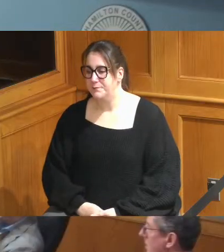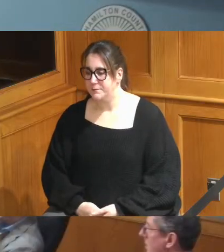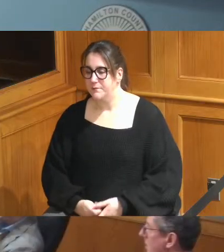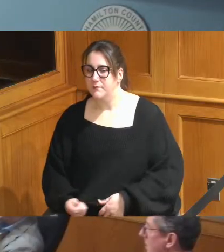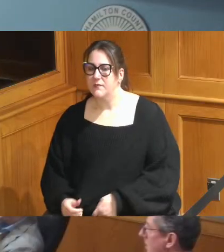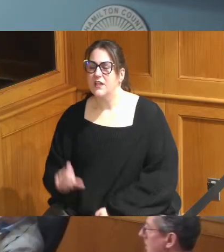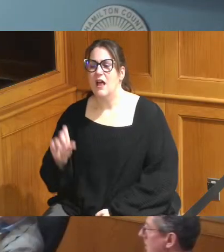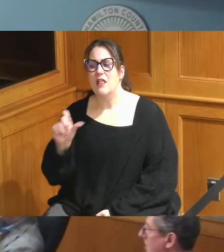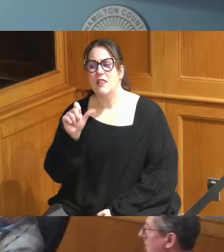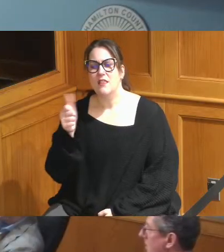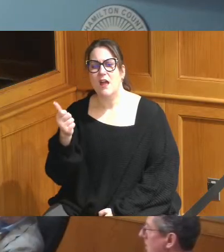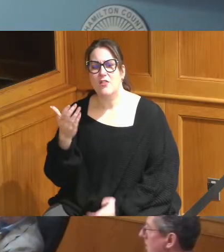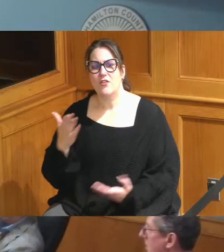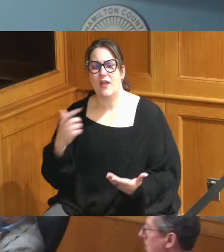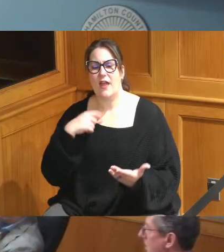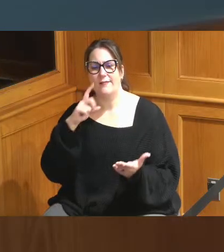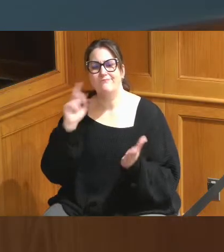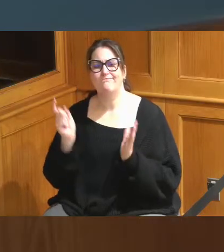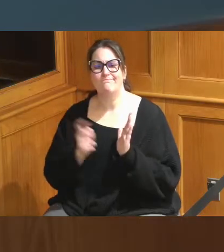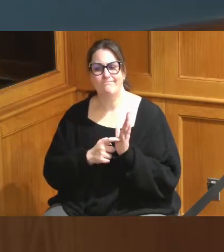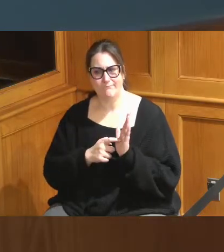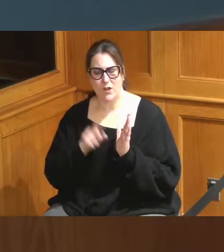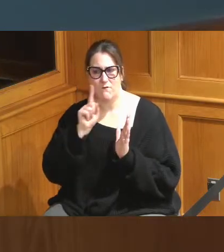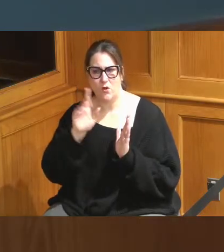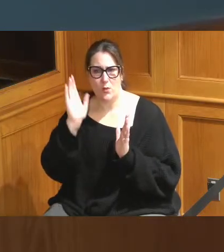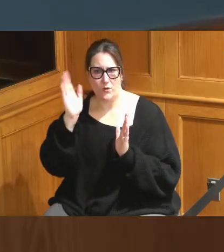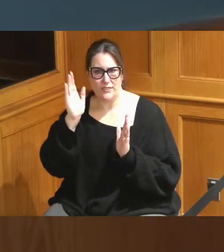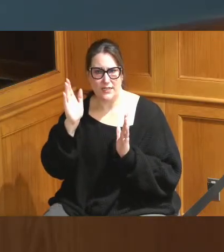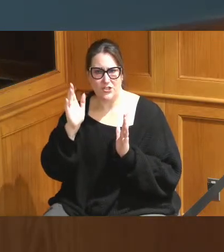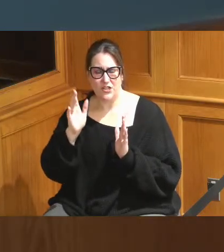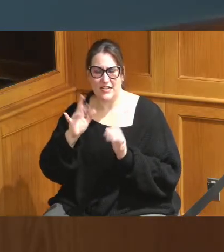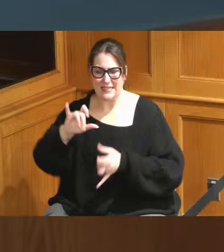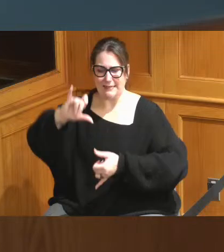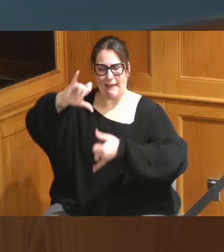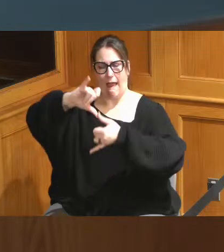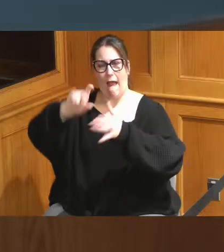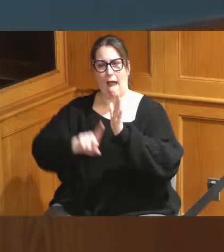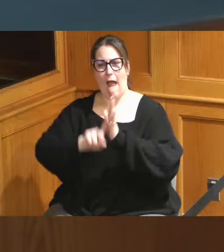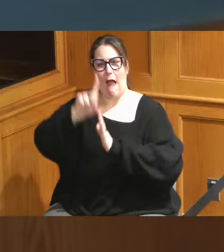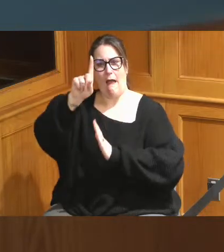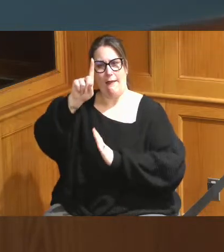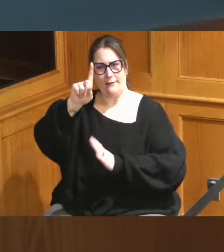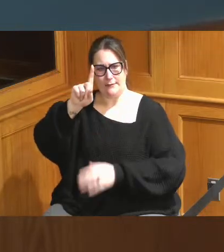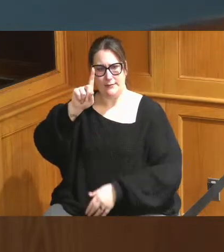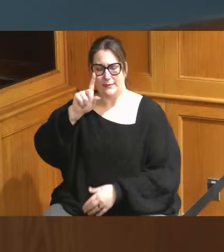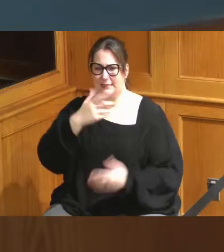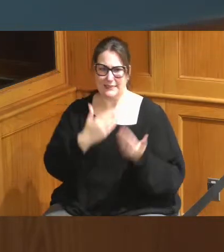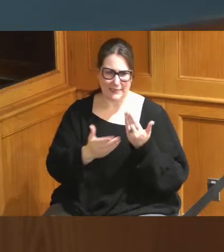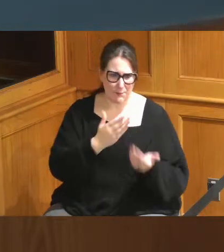strikes me about the presentation is the height of the buildings, whether it's residential or the